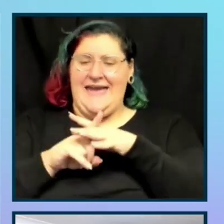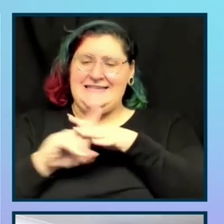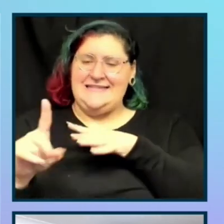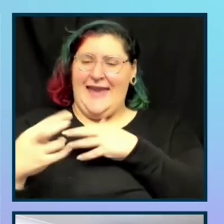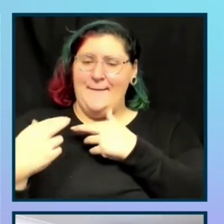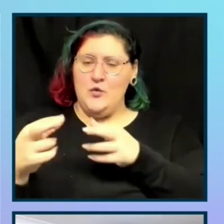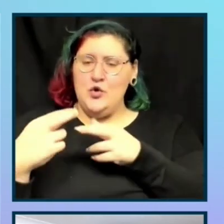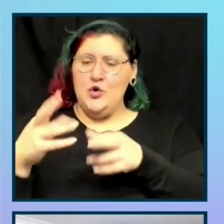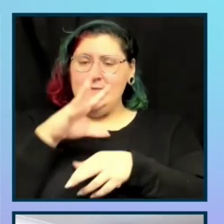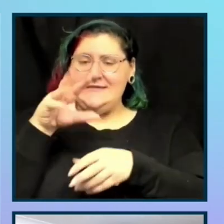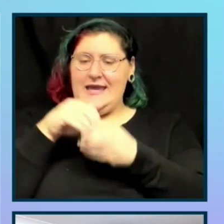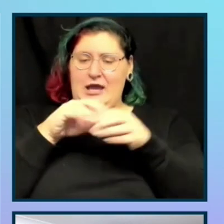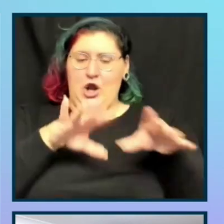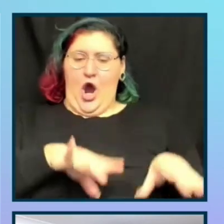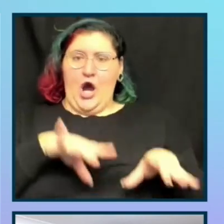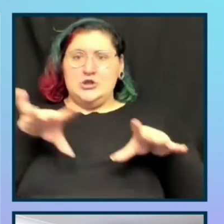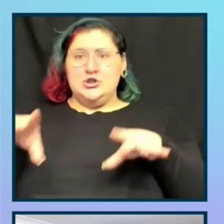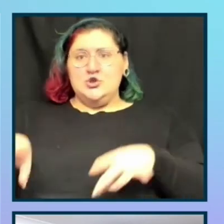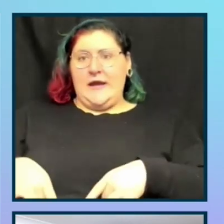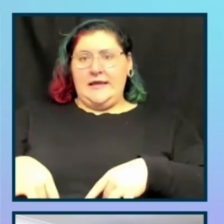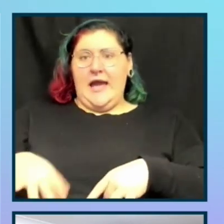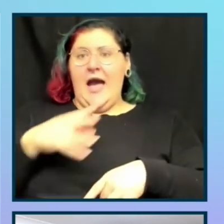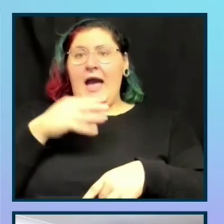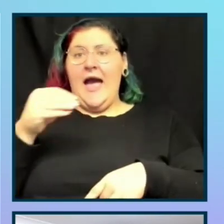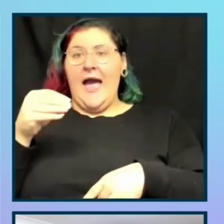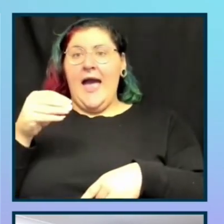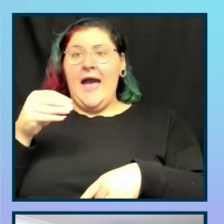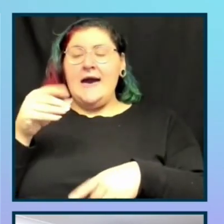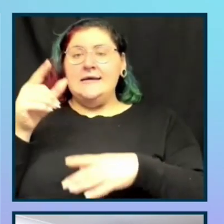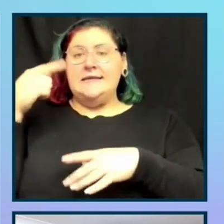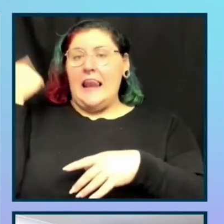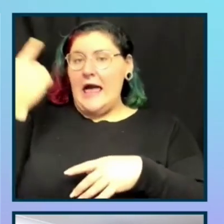I've done some, you know, accessibility testing for various other clients as well.